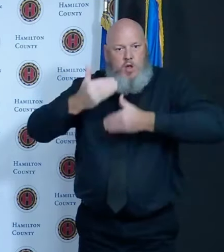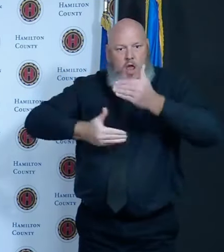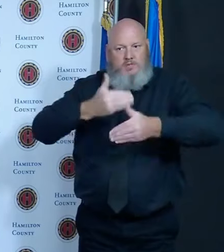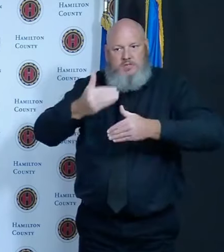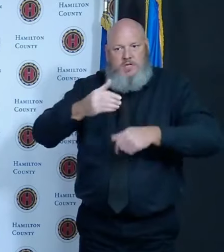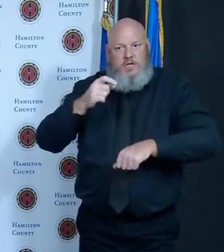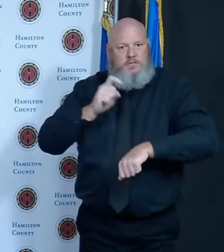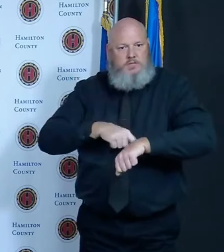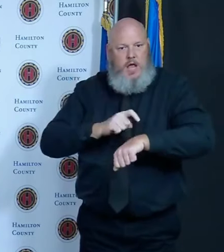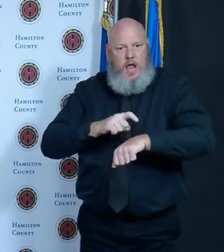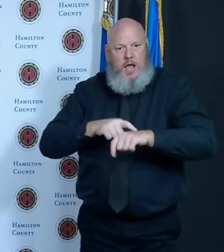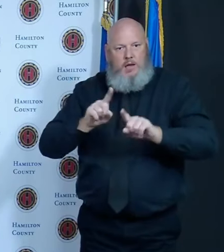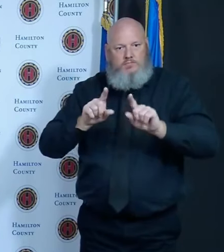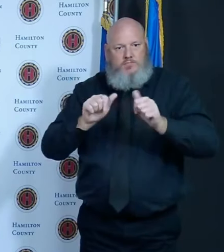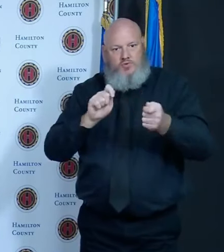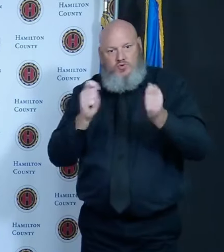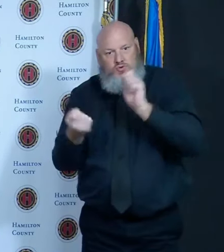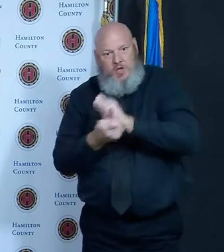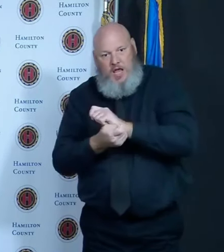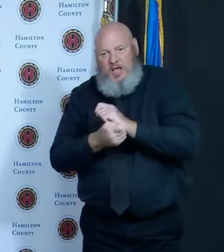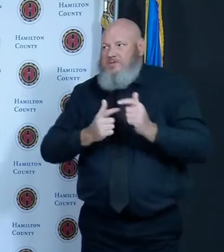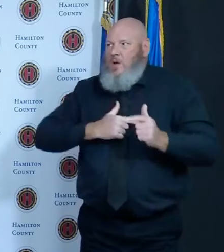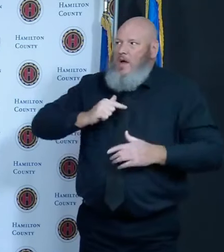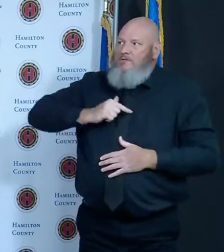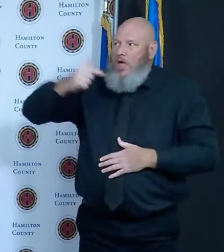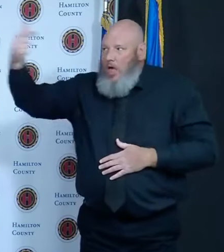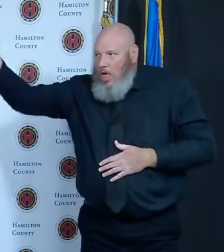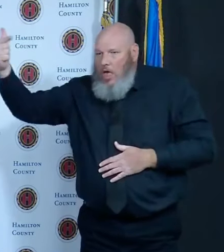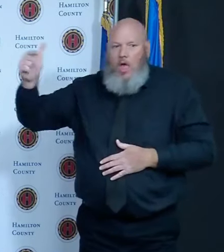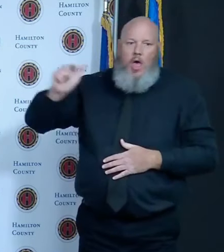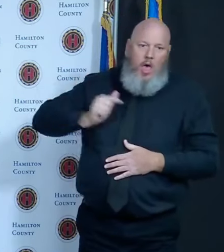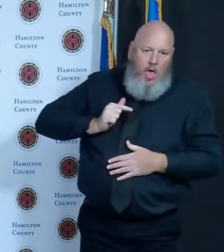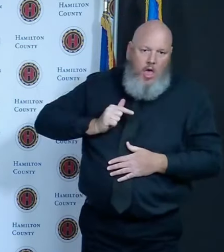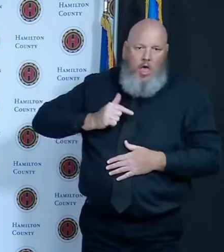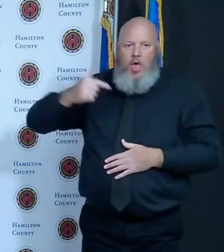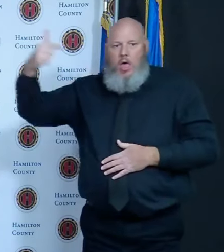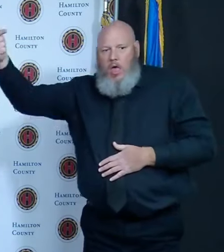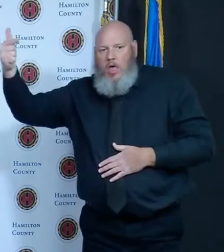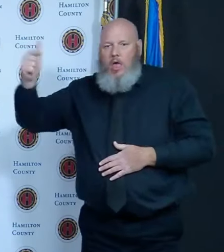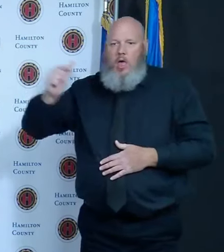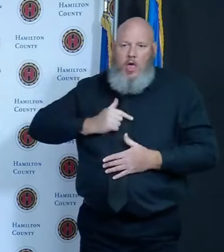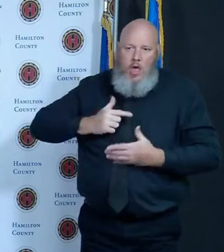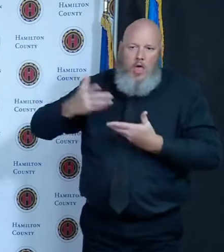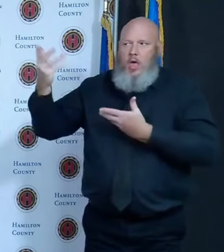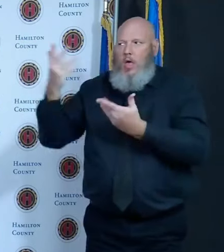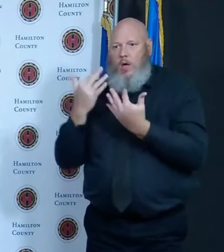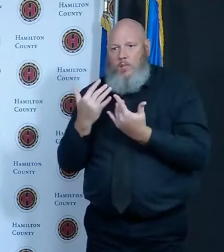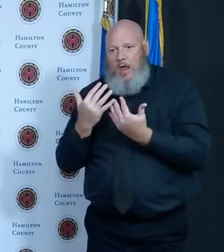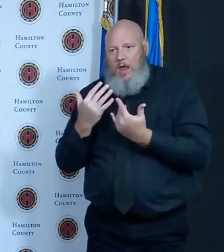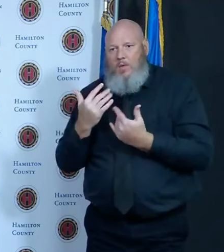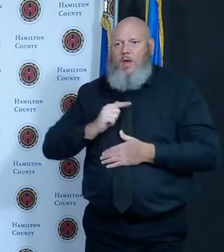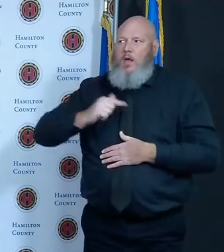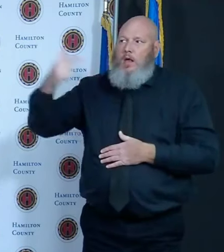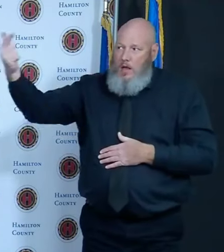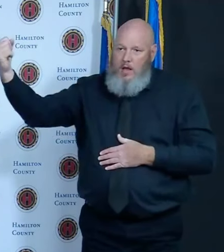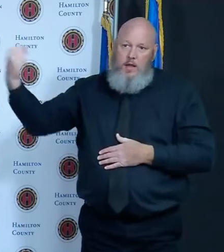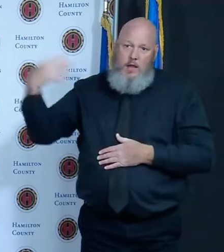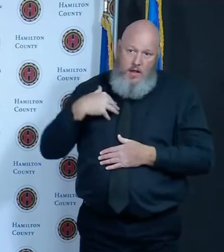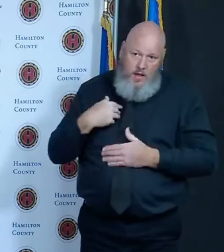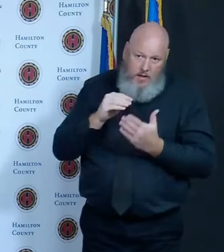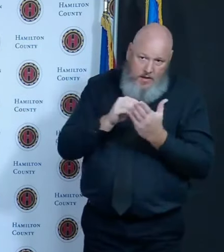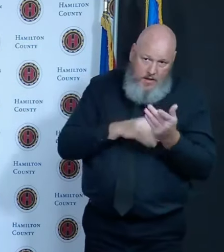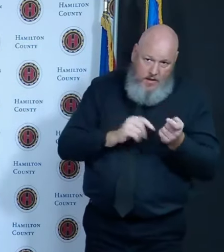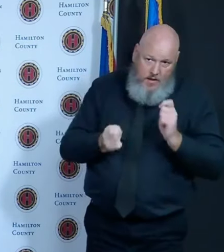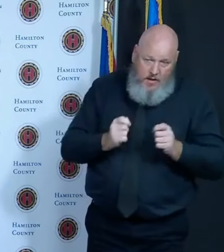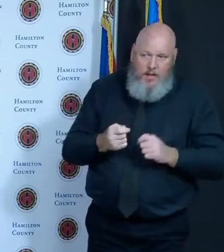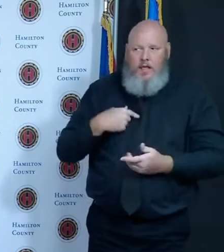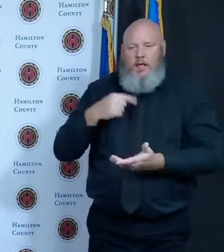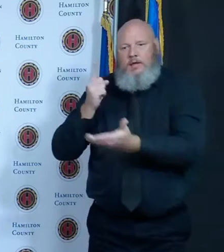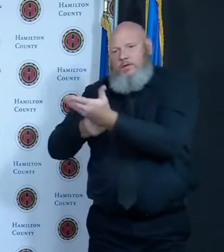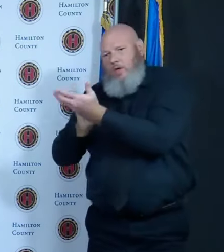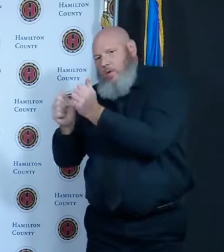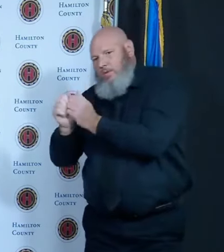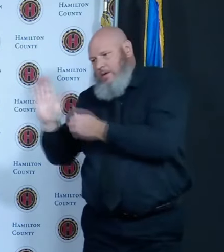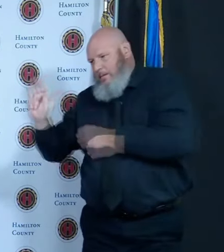and we're waiting to hear back from the SBA and from our banker to know when that money will start to flow